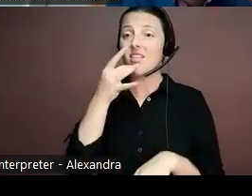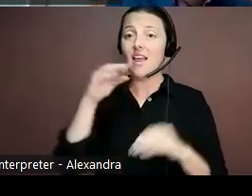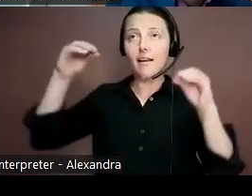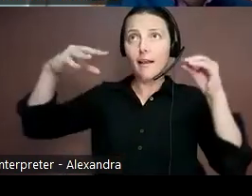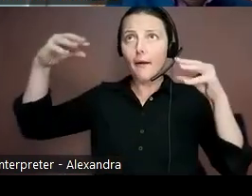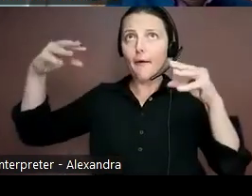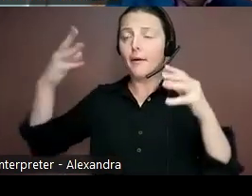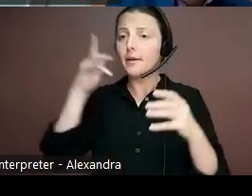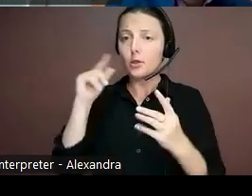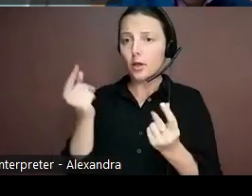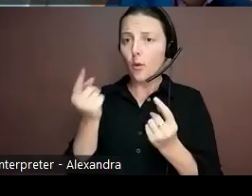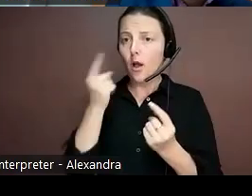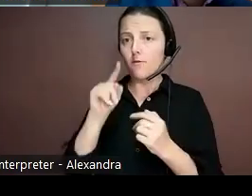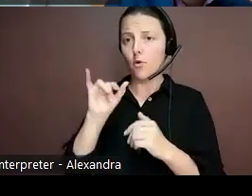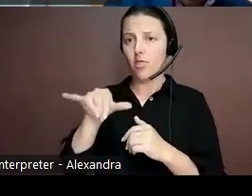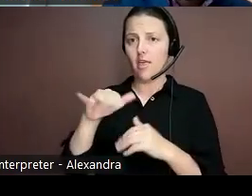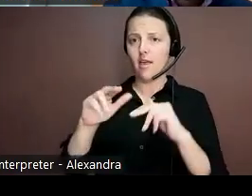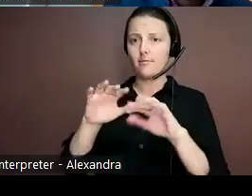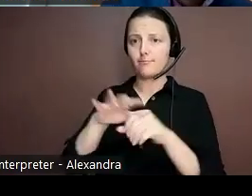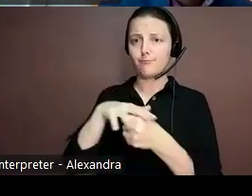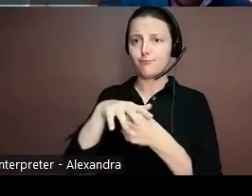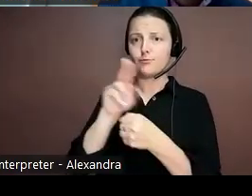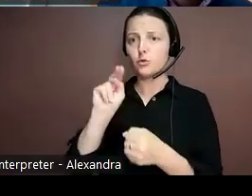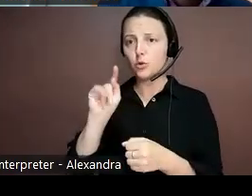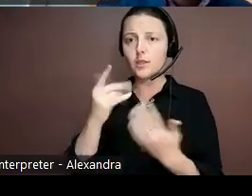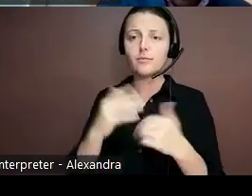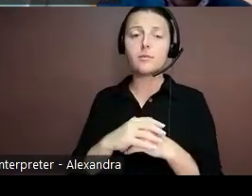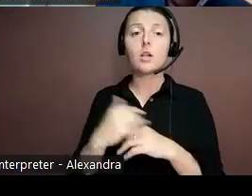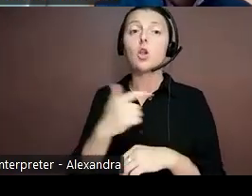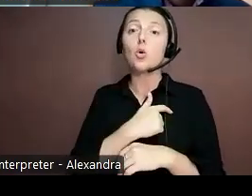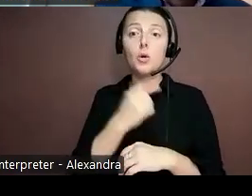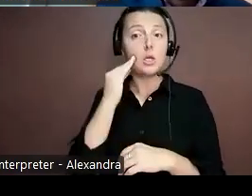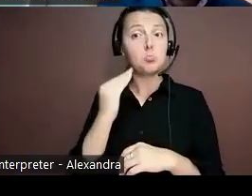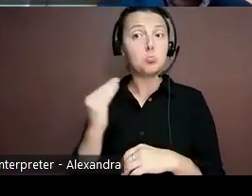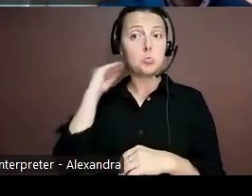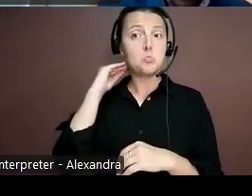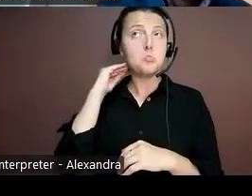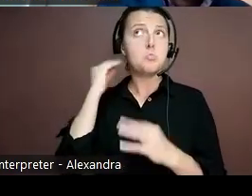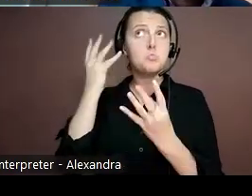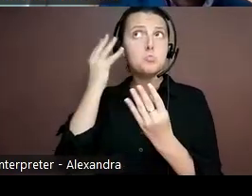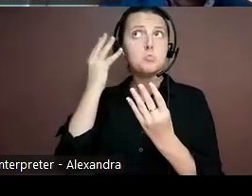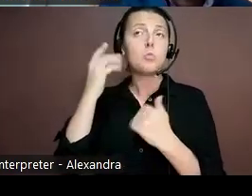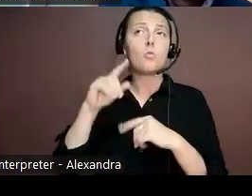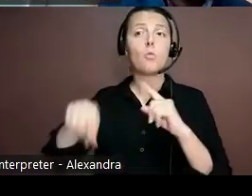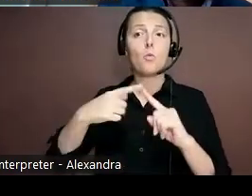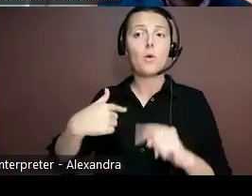know and uh we took all of that into consideration in the creation of the of the PQ uh if you walk